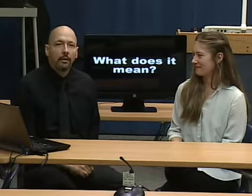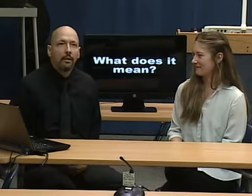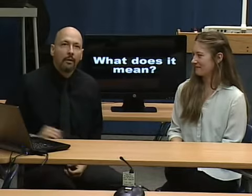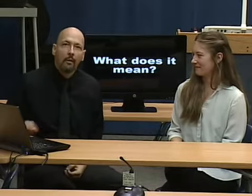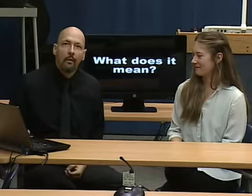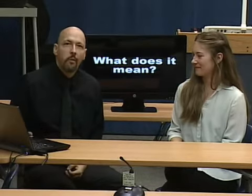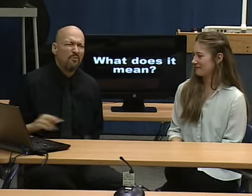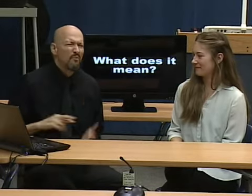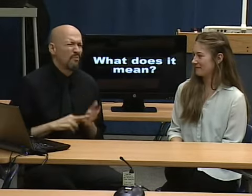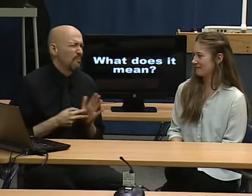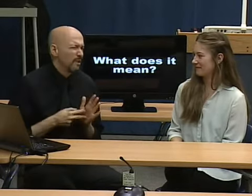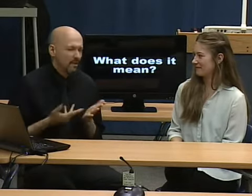It means...